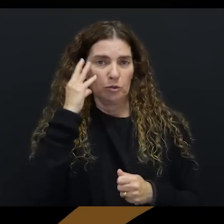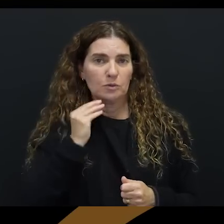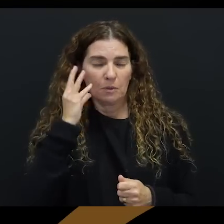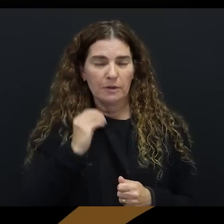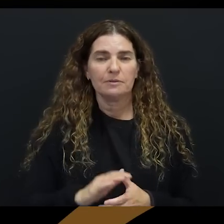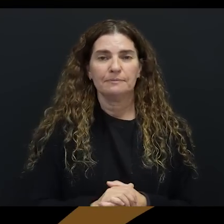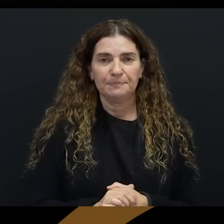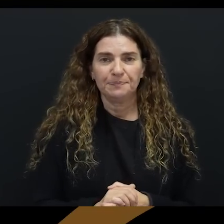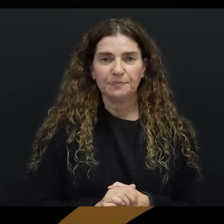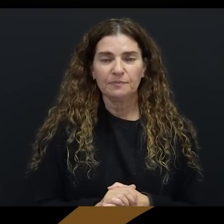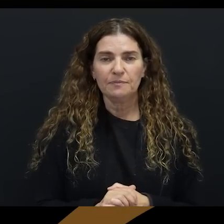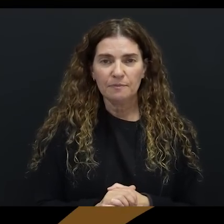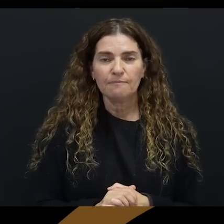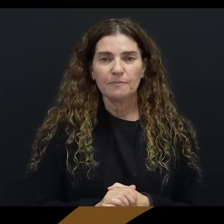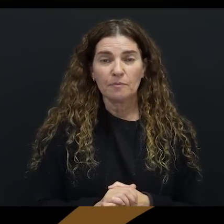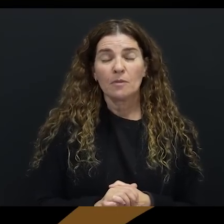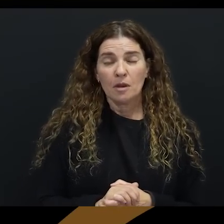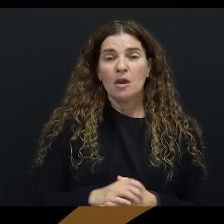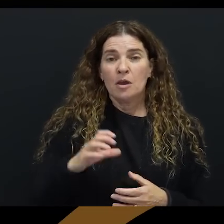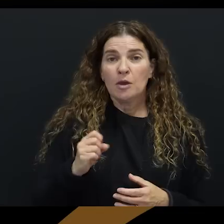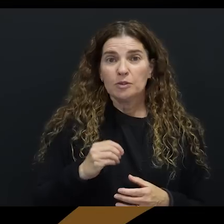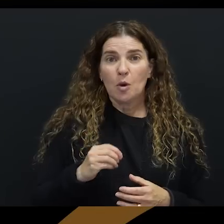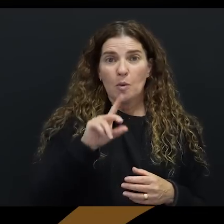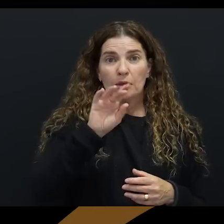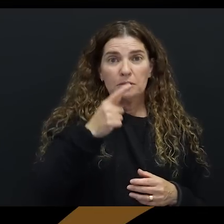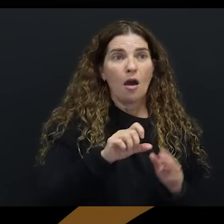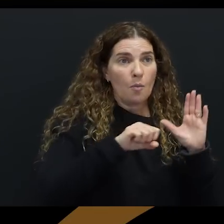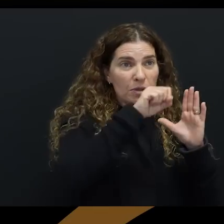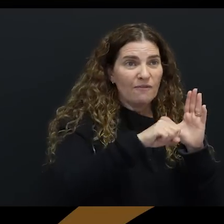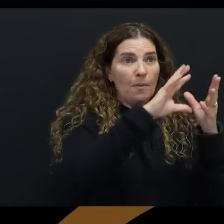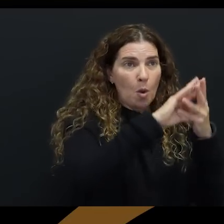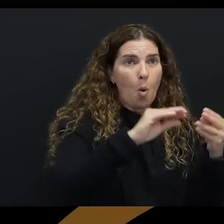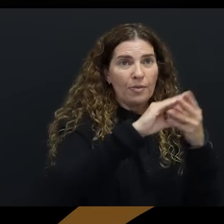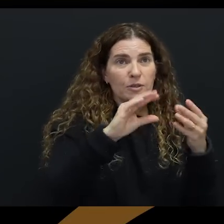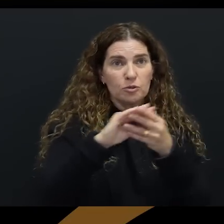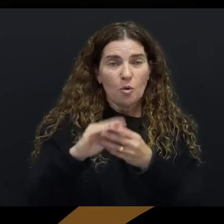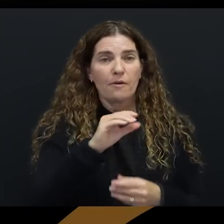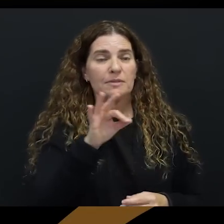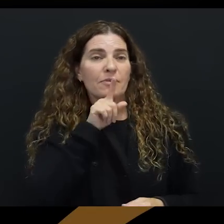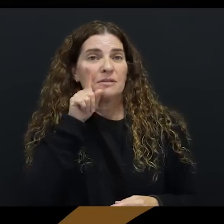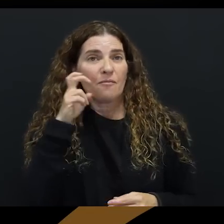And when we saw the new stories that Doug was filming, how captivating they were and how well they captured the community